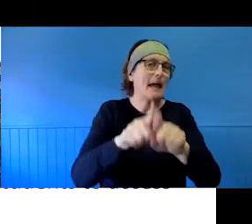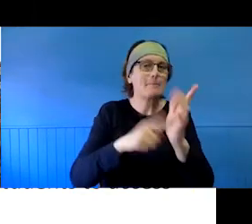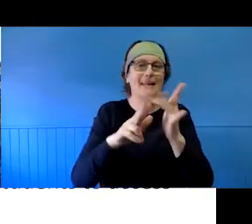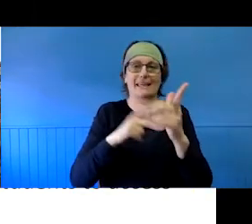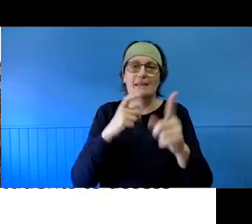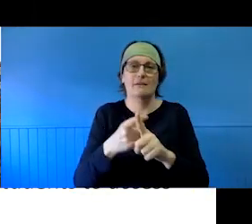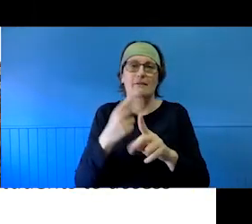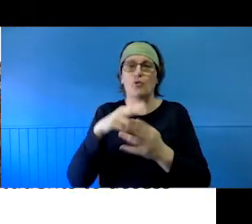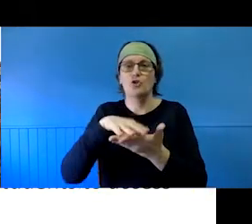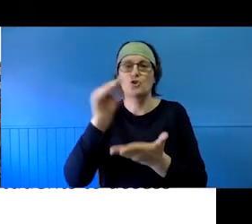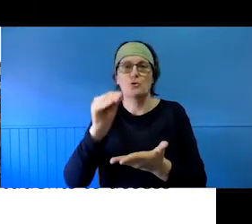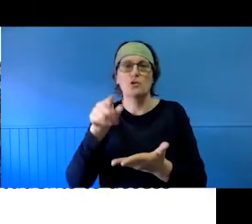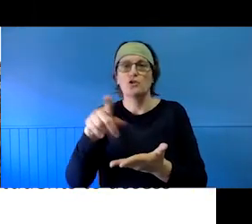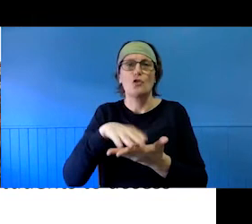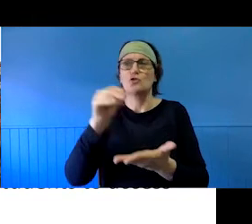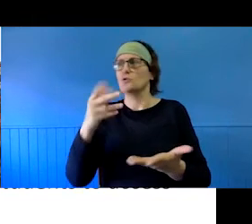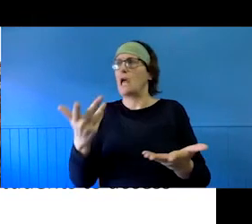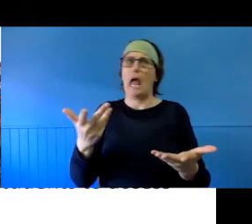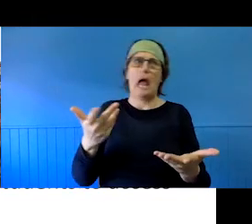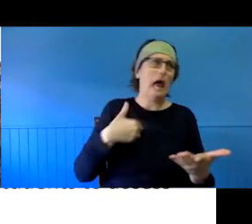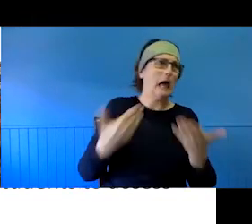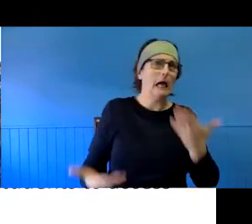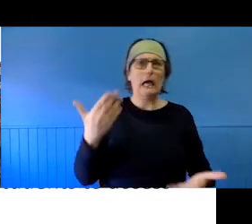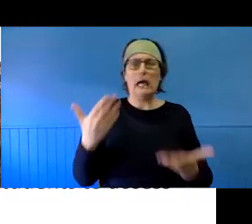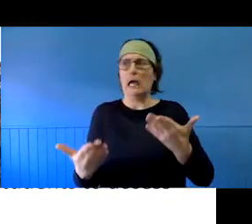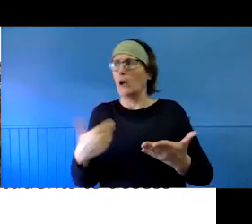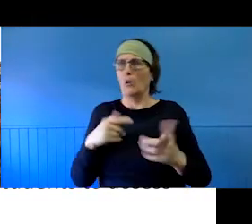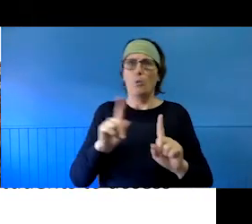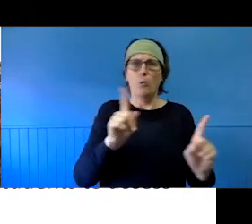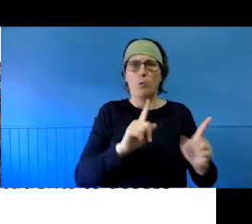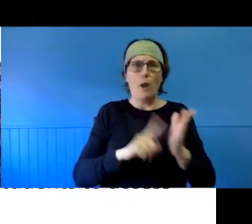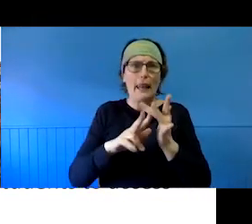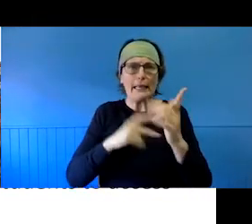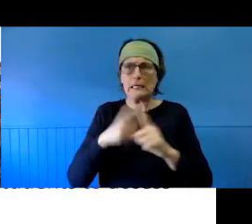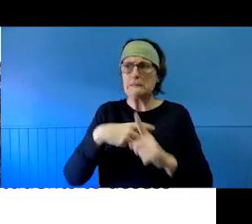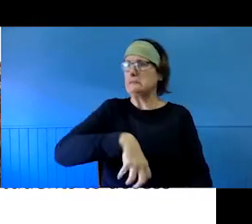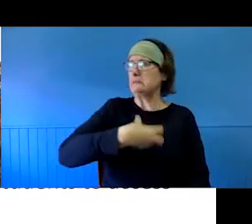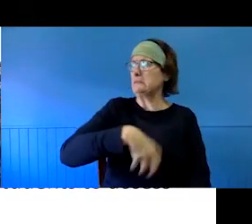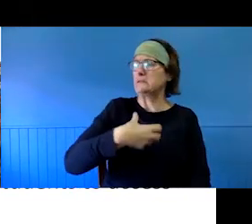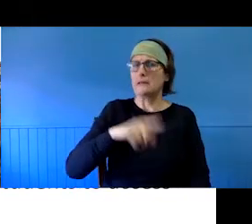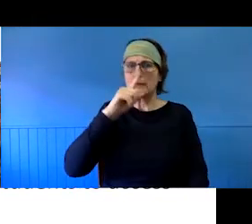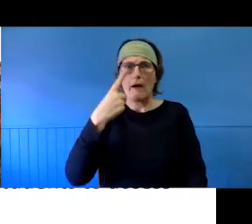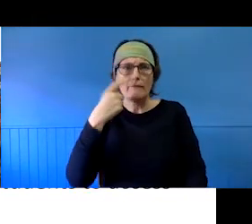are not left out in cyber fear, lonely and frustrated because they can't get back.